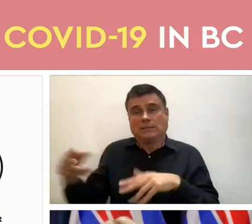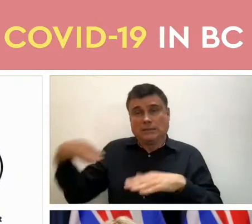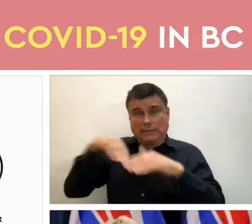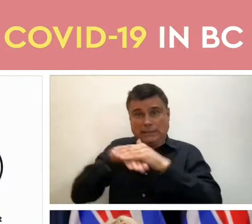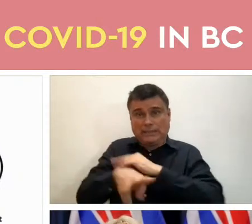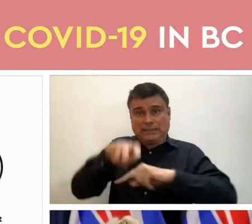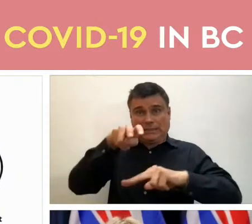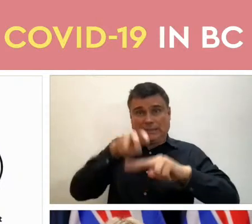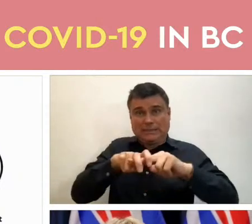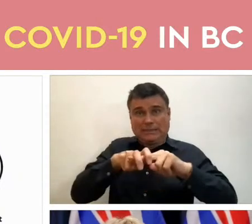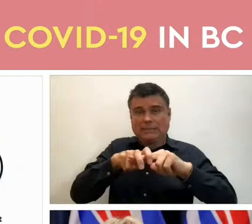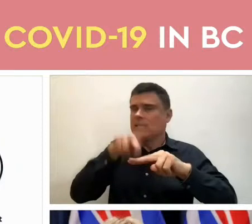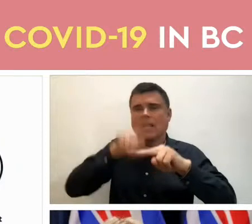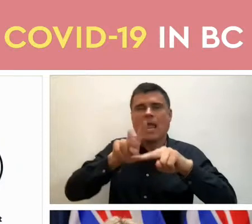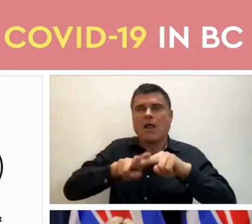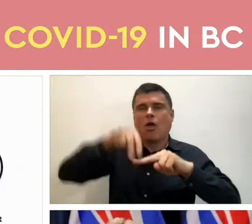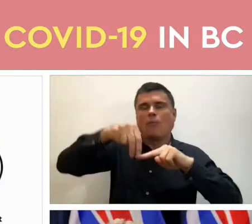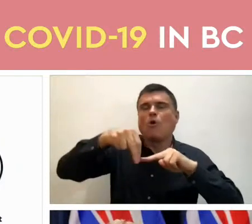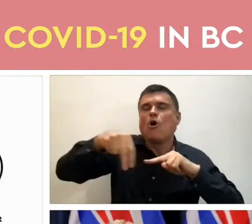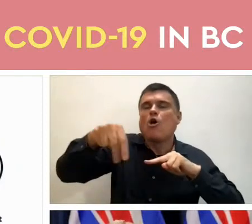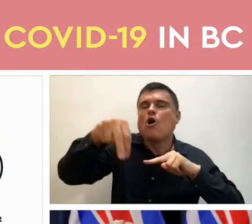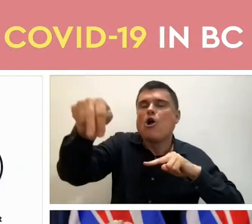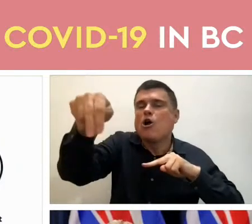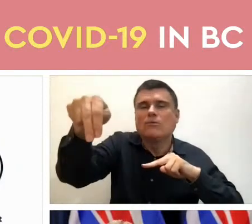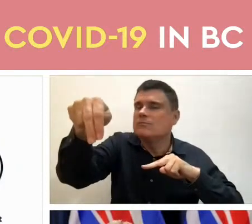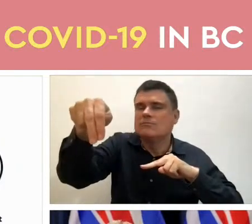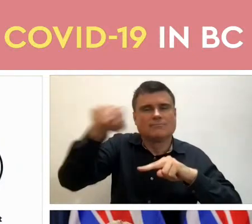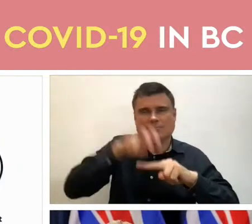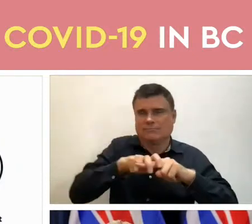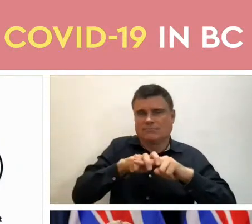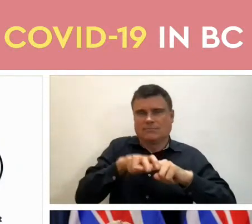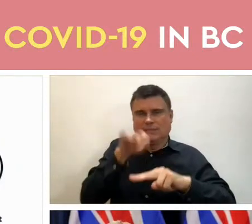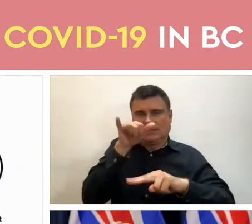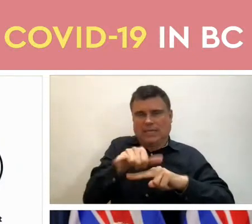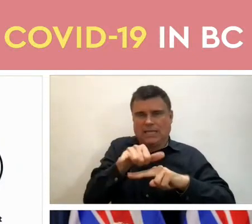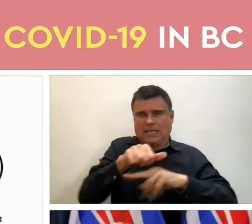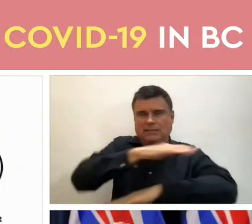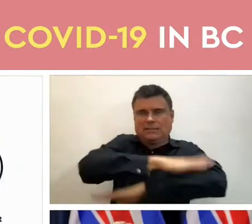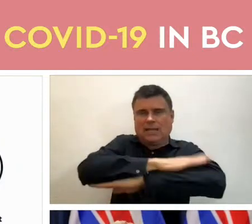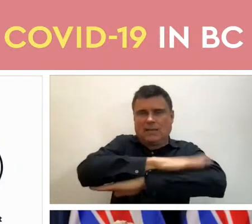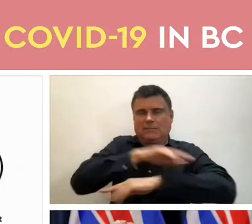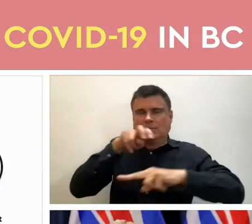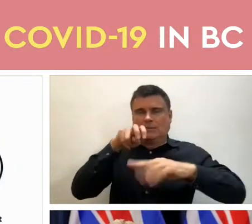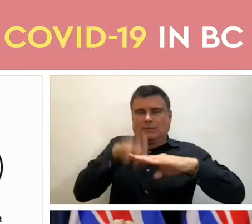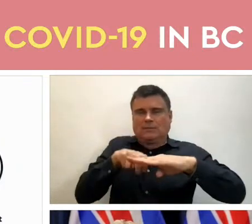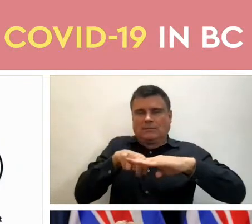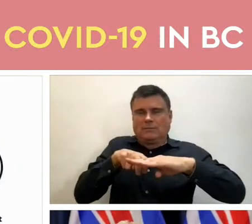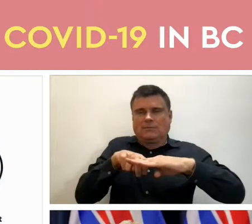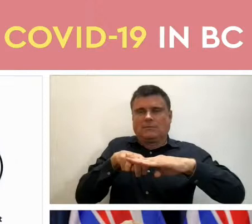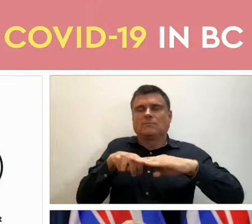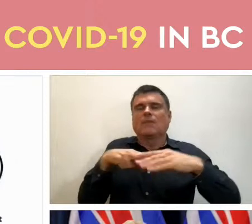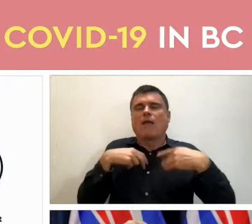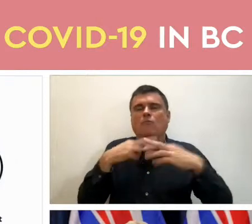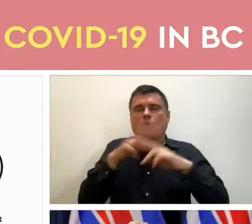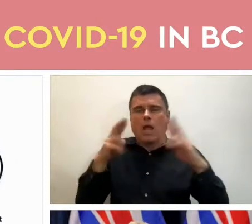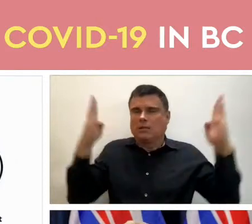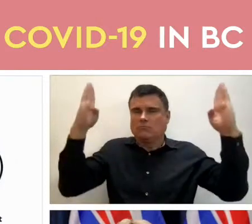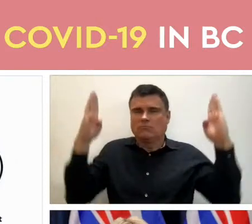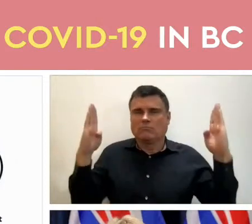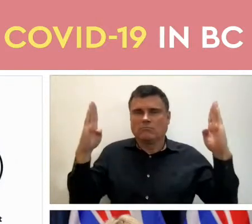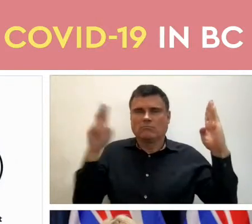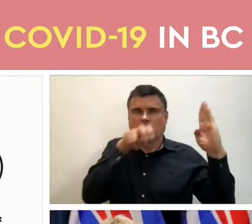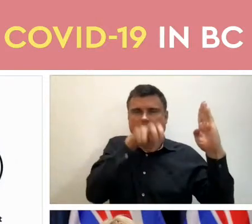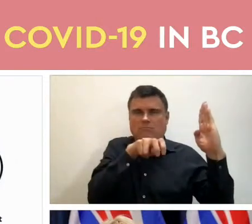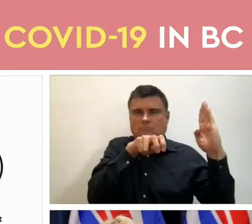and not moving between tables.